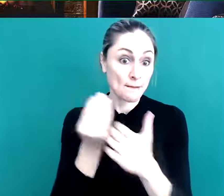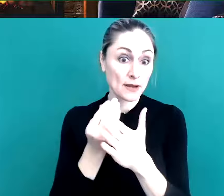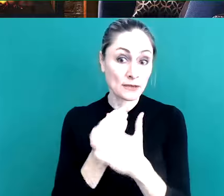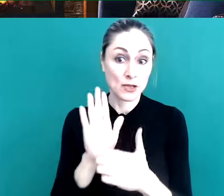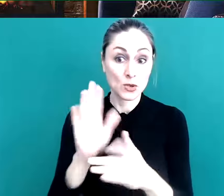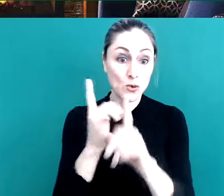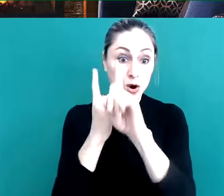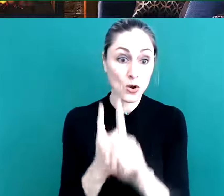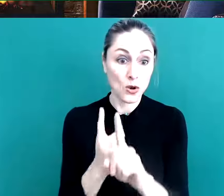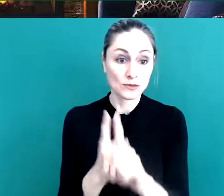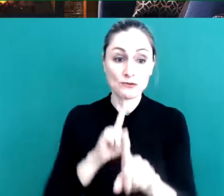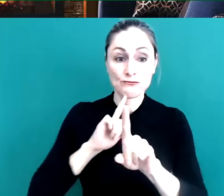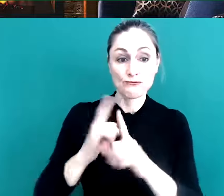Https://buff.ly/3qYKKF8.